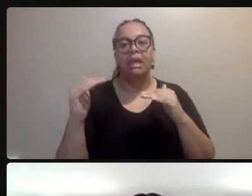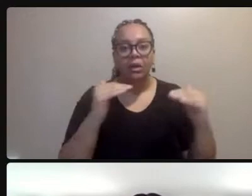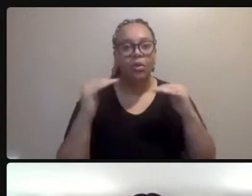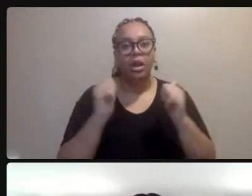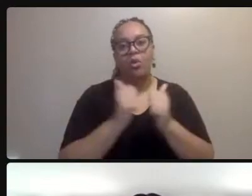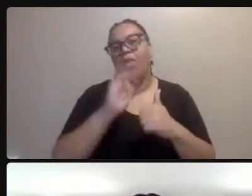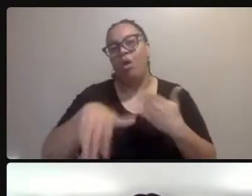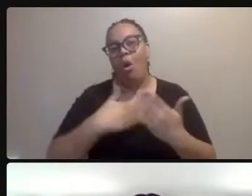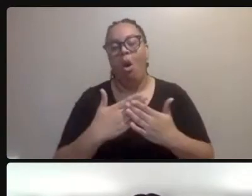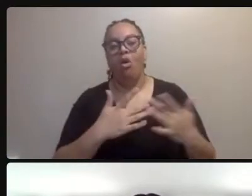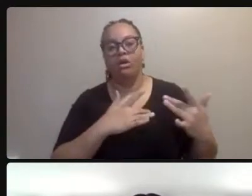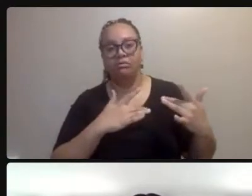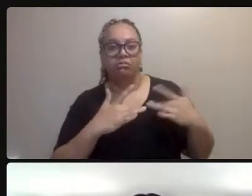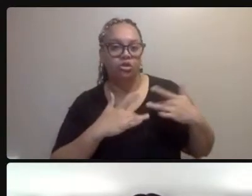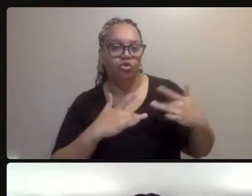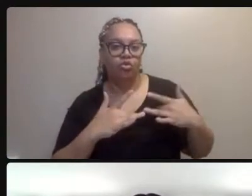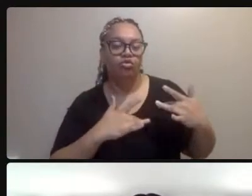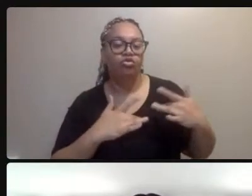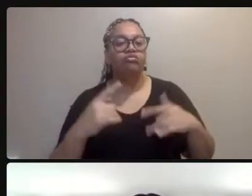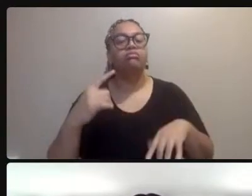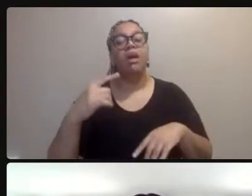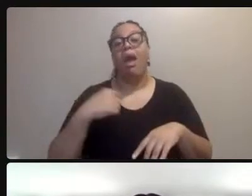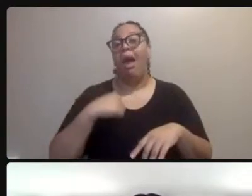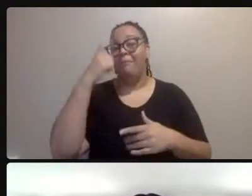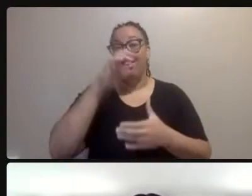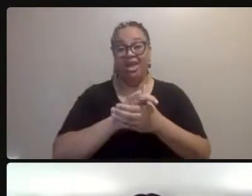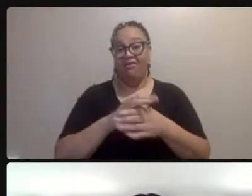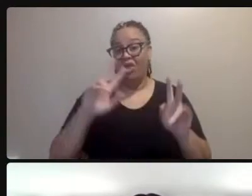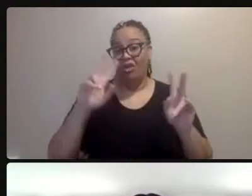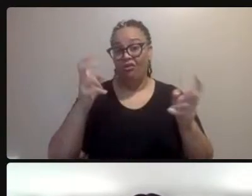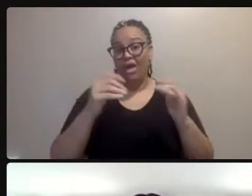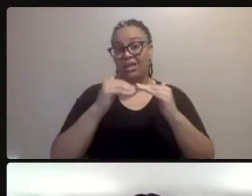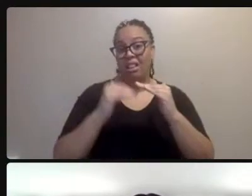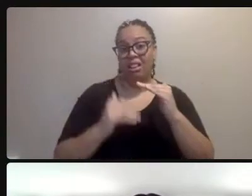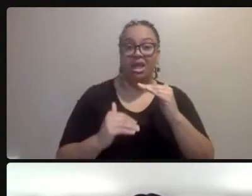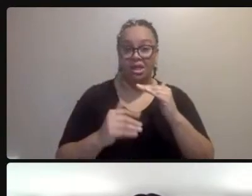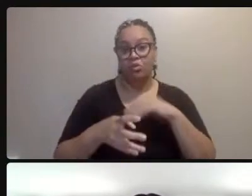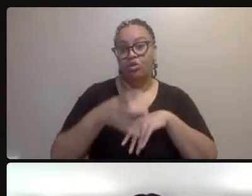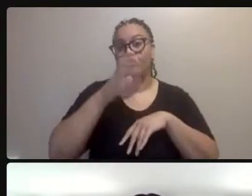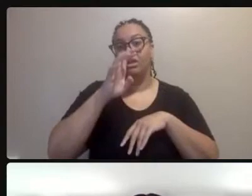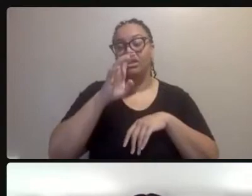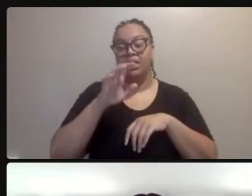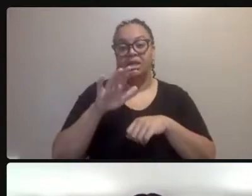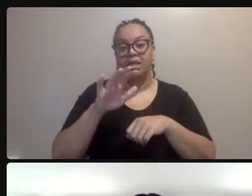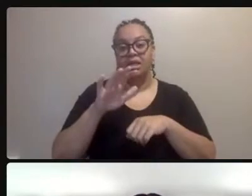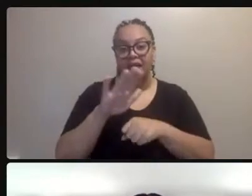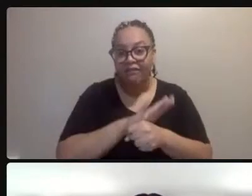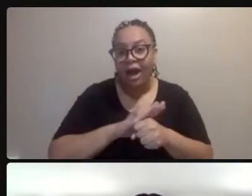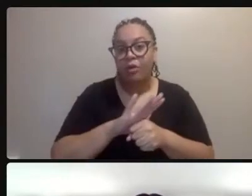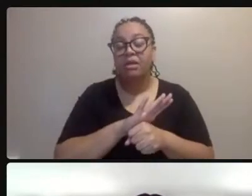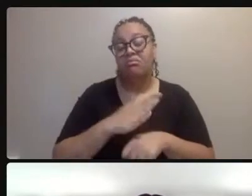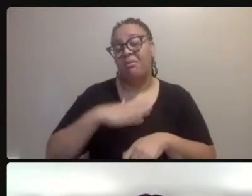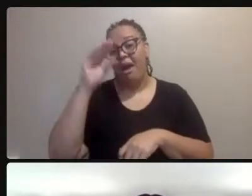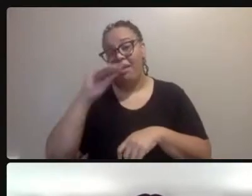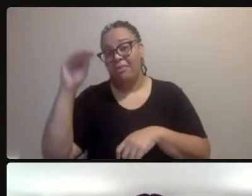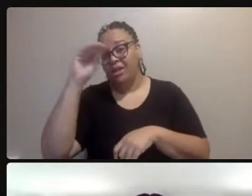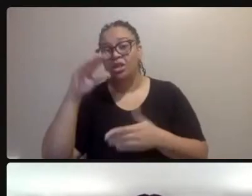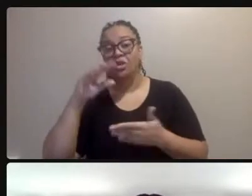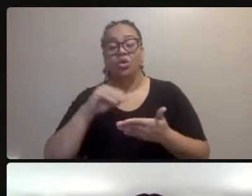MEANING DEALING FAIRLY WITH ALL CONCERNED.